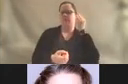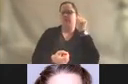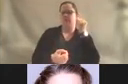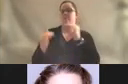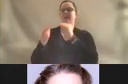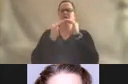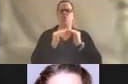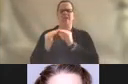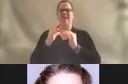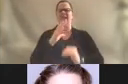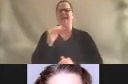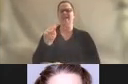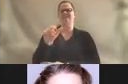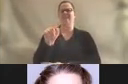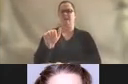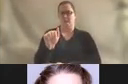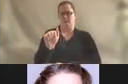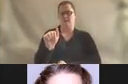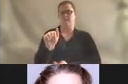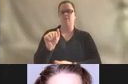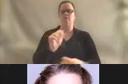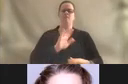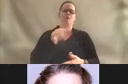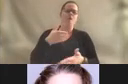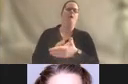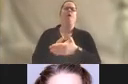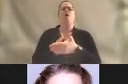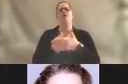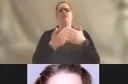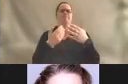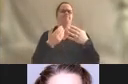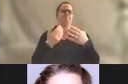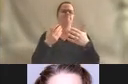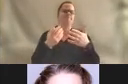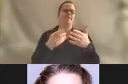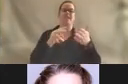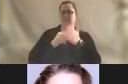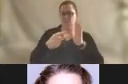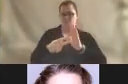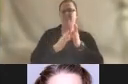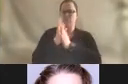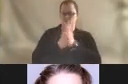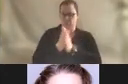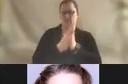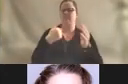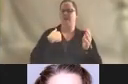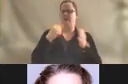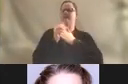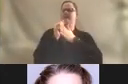Those were all initiatives that I led when I worked at the Oregon Health Authority